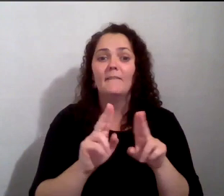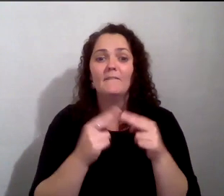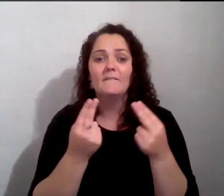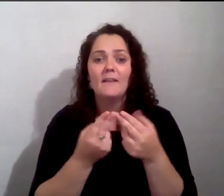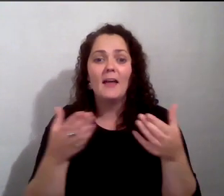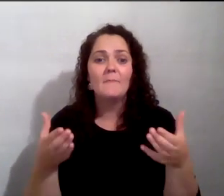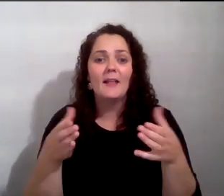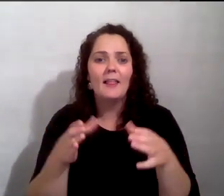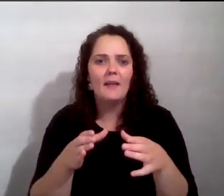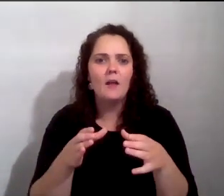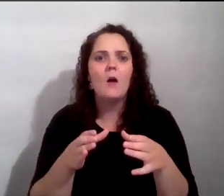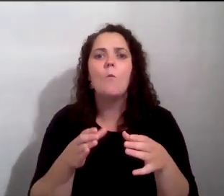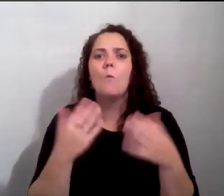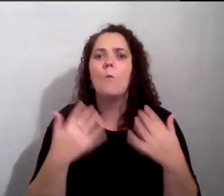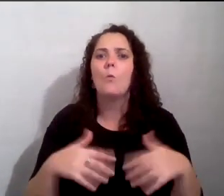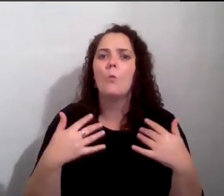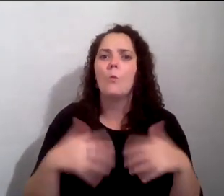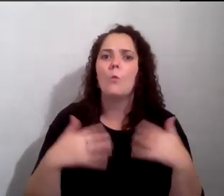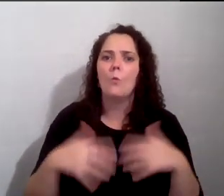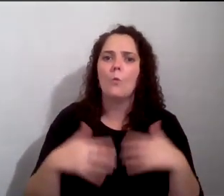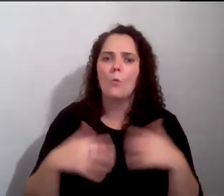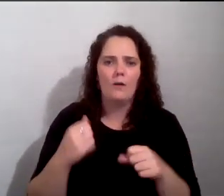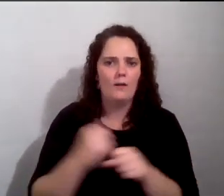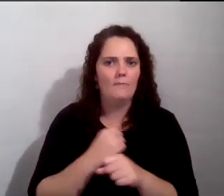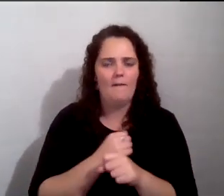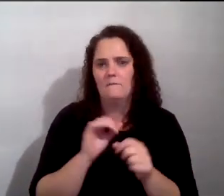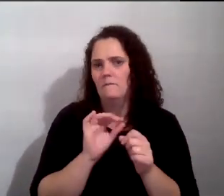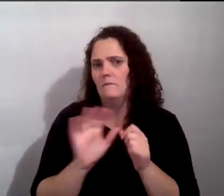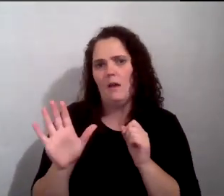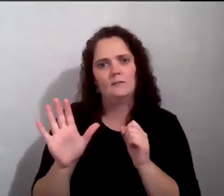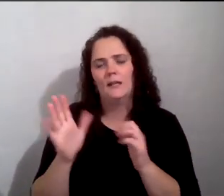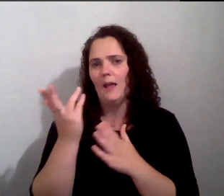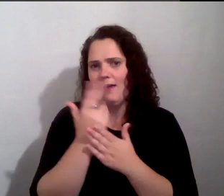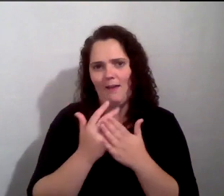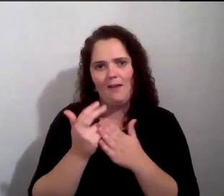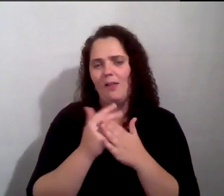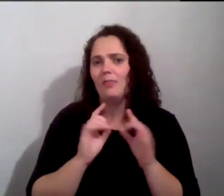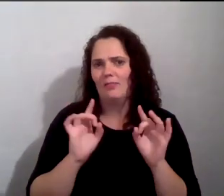his own traditional knowledge and have so much meaning within that very